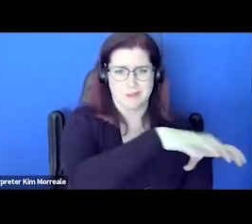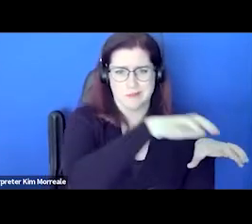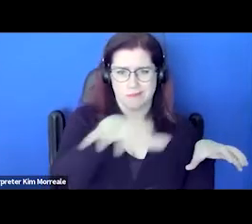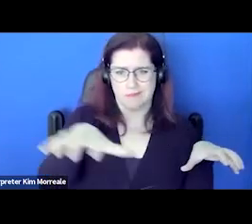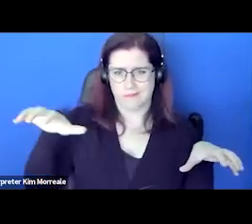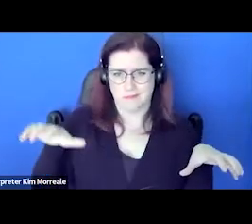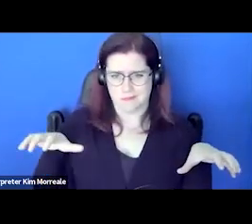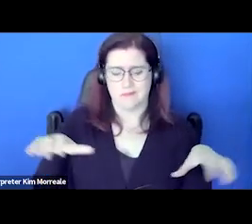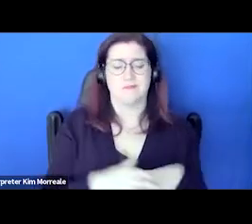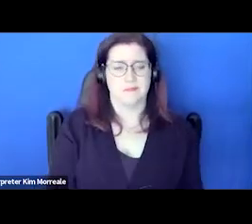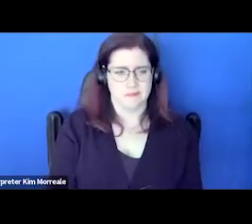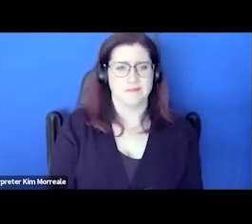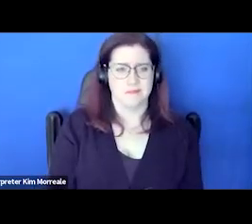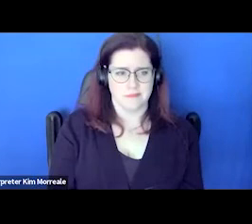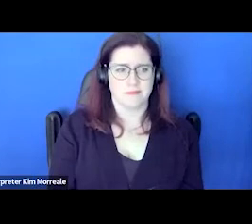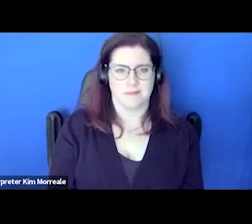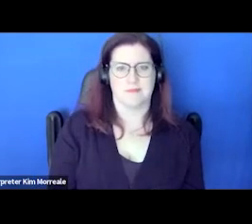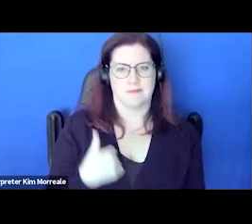So we have to be able to address